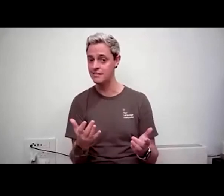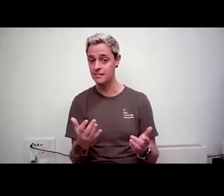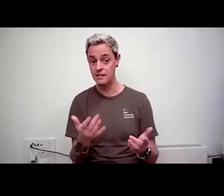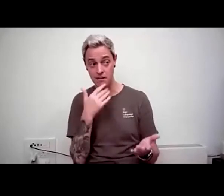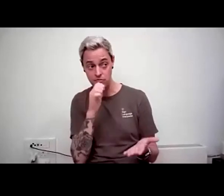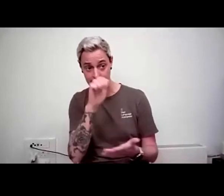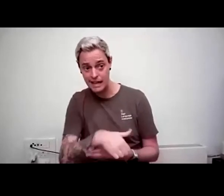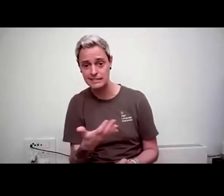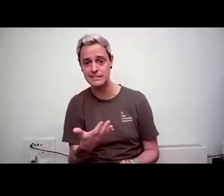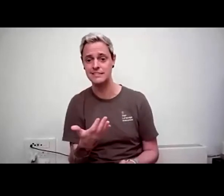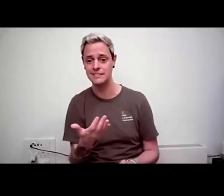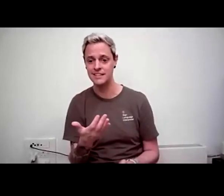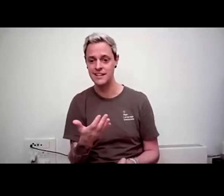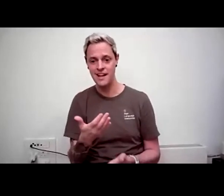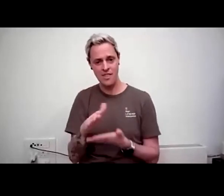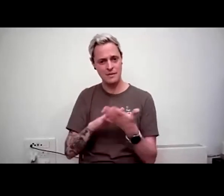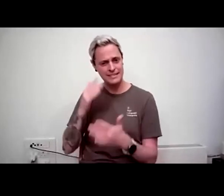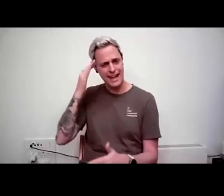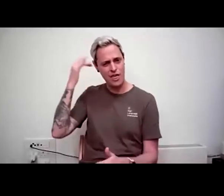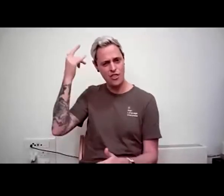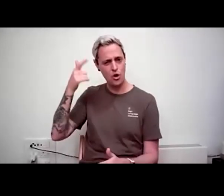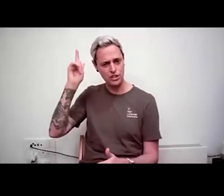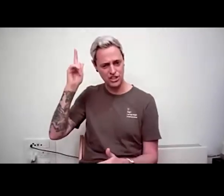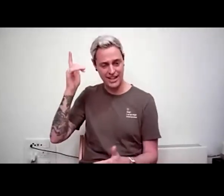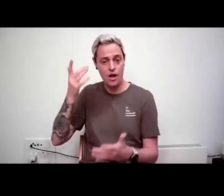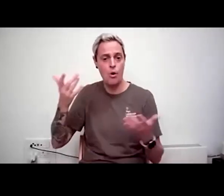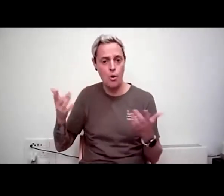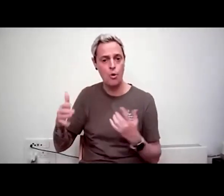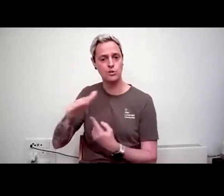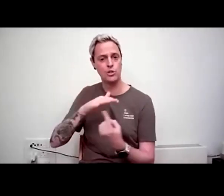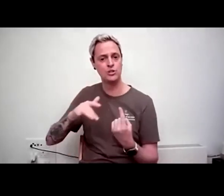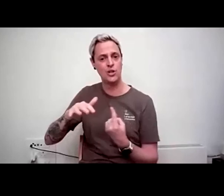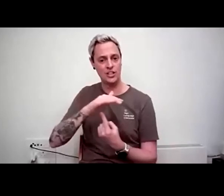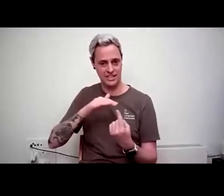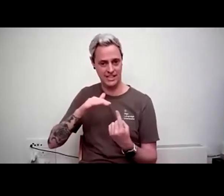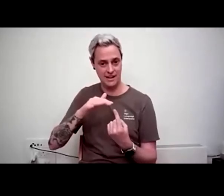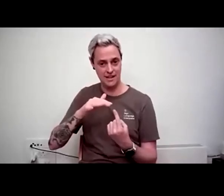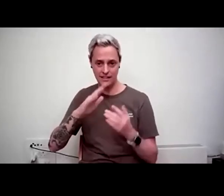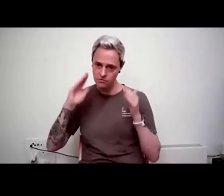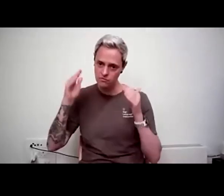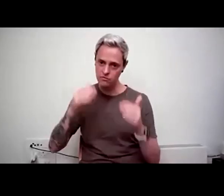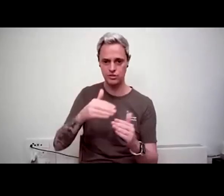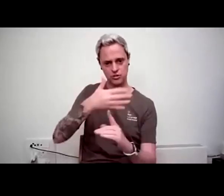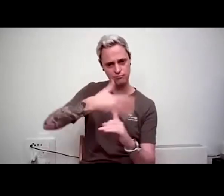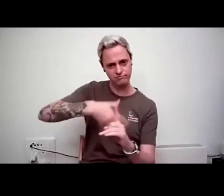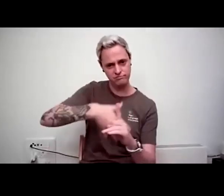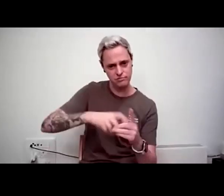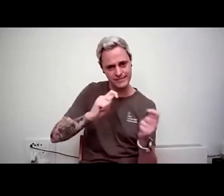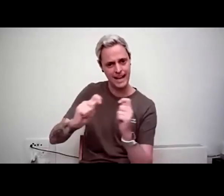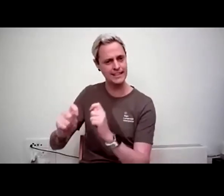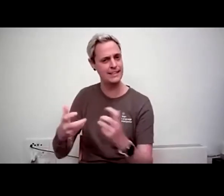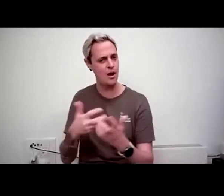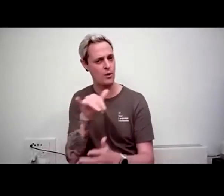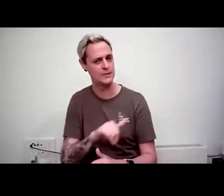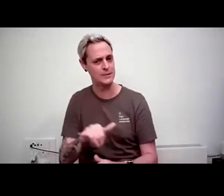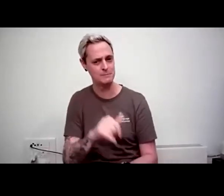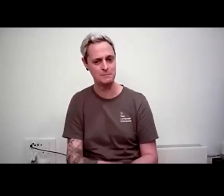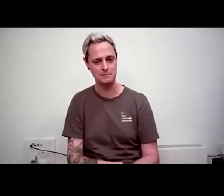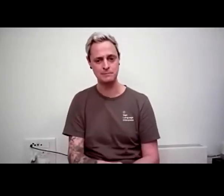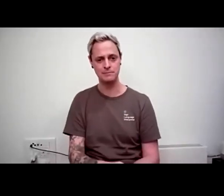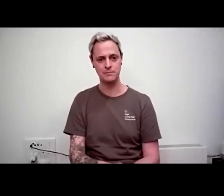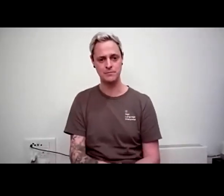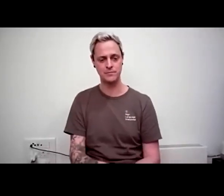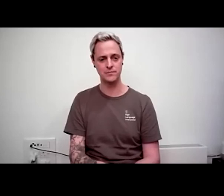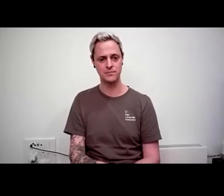is it the theology or the sociology that's really doing the constructive work behind the scenes here?